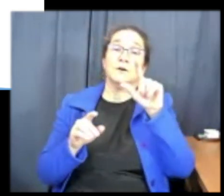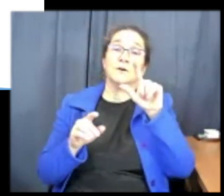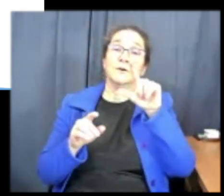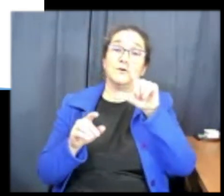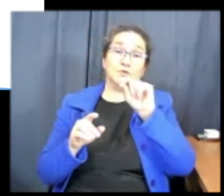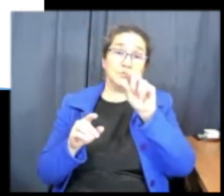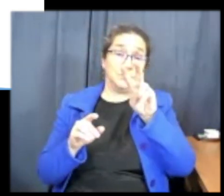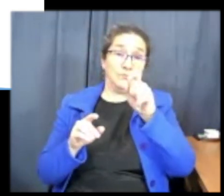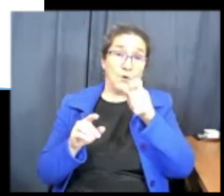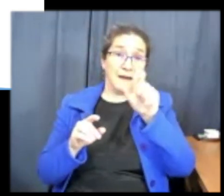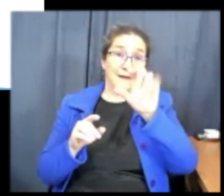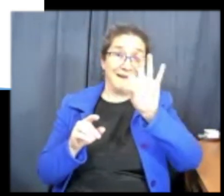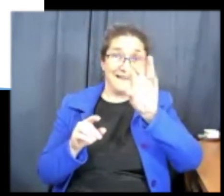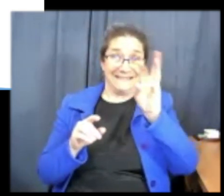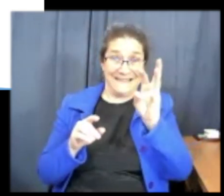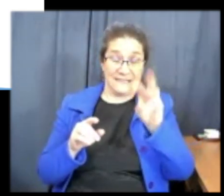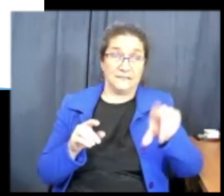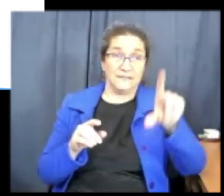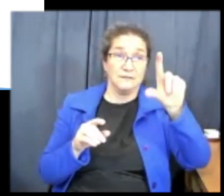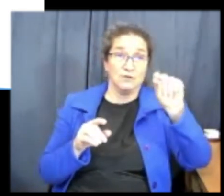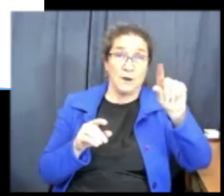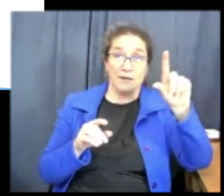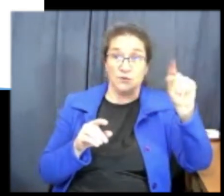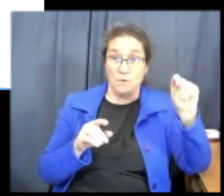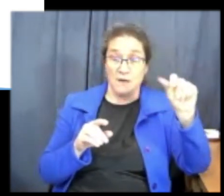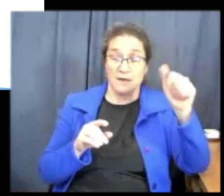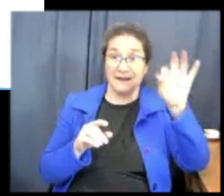and in 2019-2020 the risk ratio was 2.78.